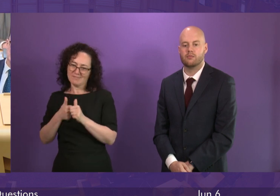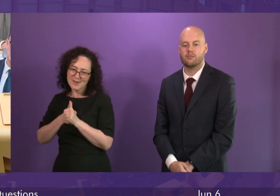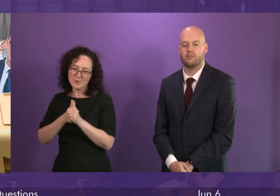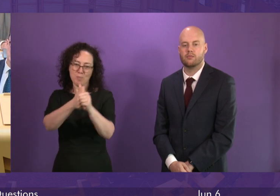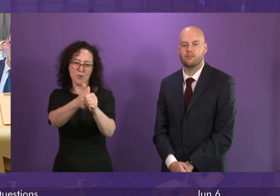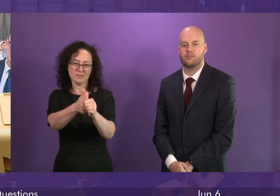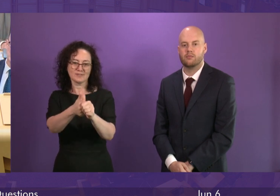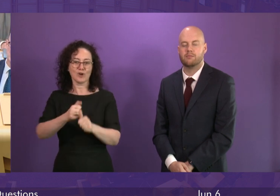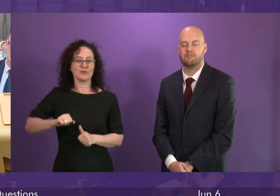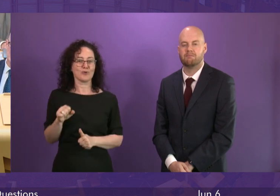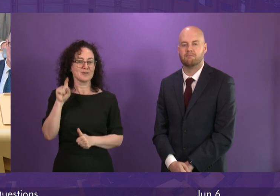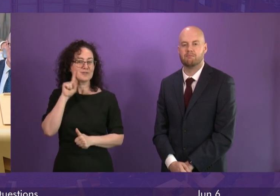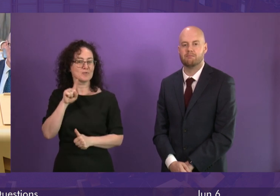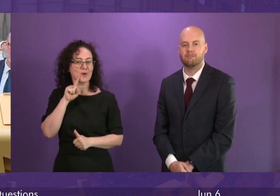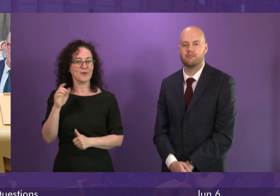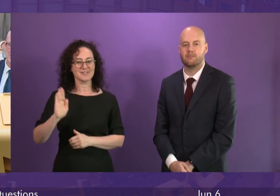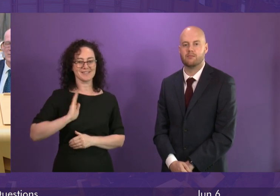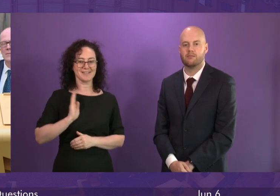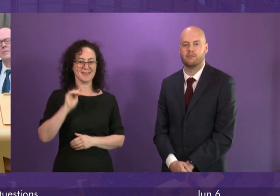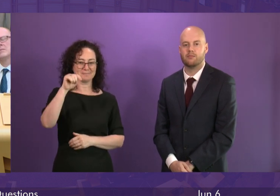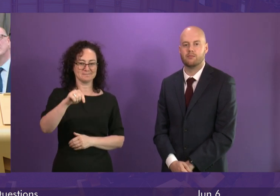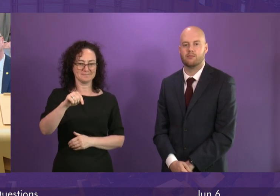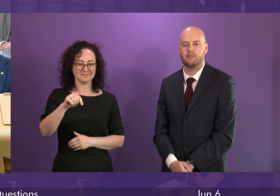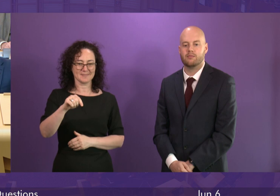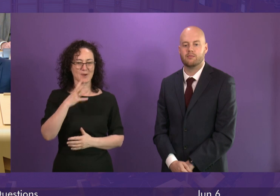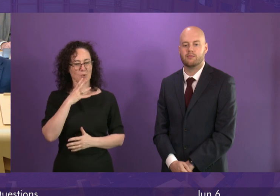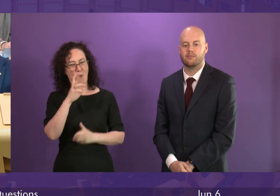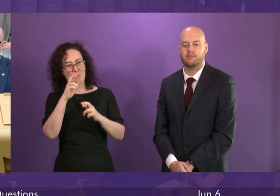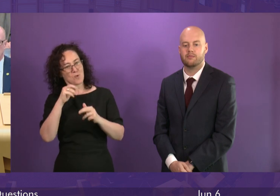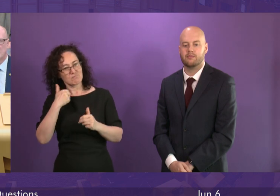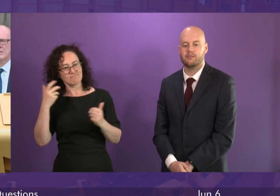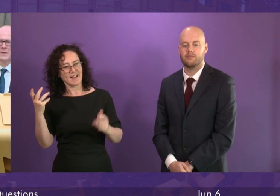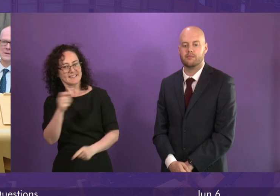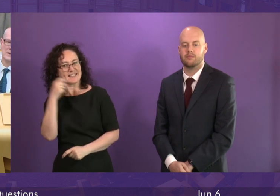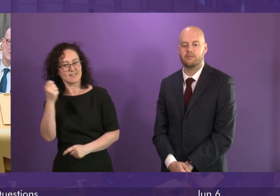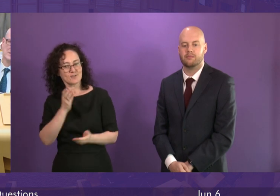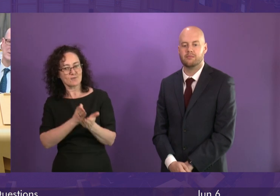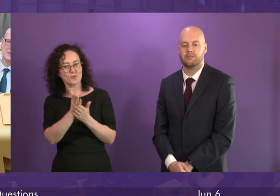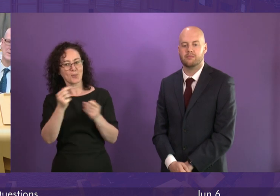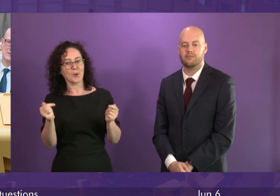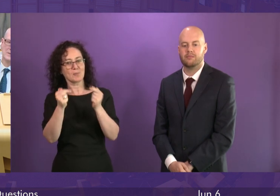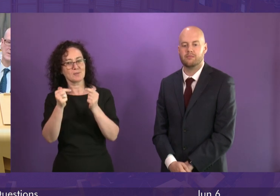We wish the team well in the whole competition, and I know for a fact that it will do Scotland